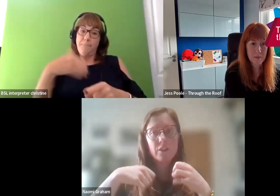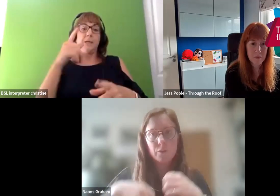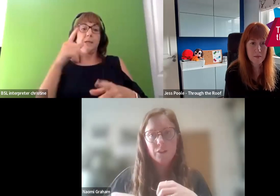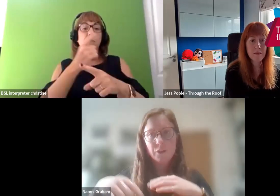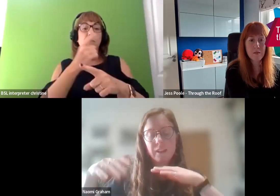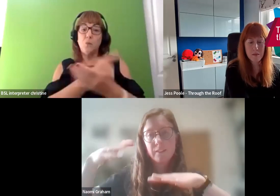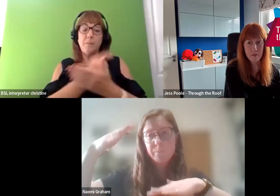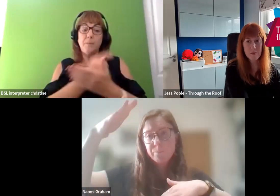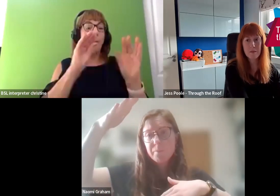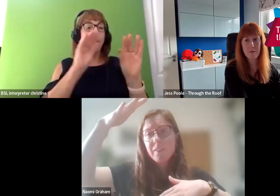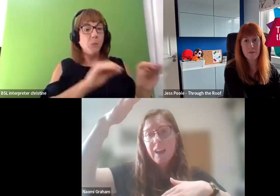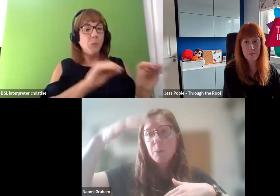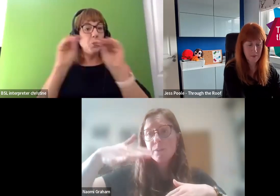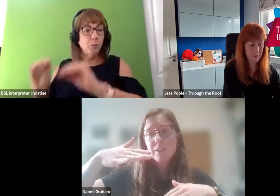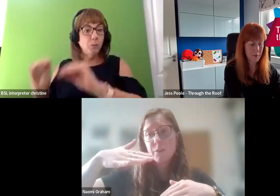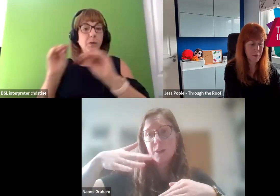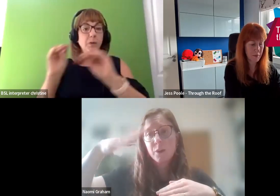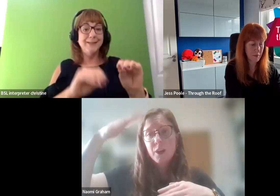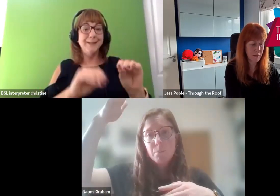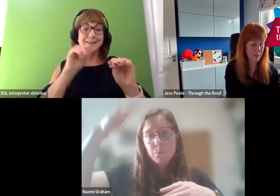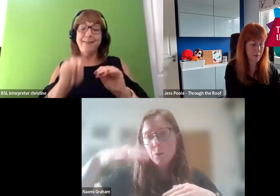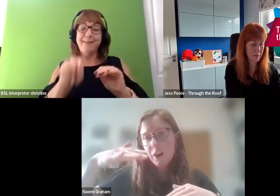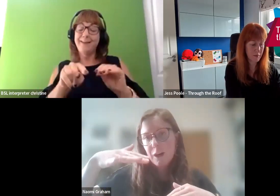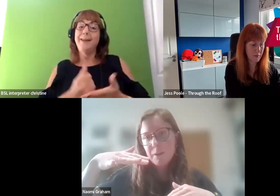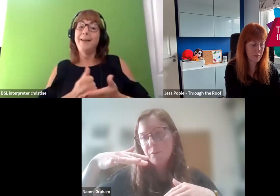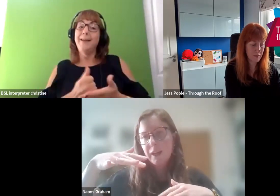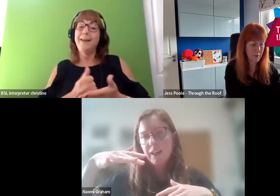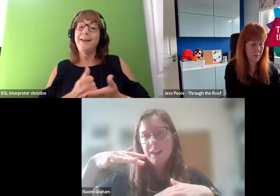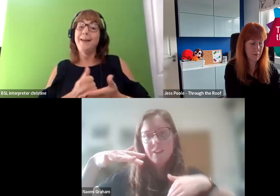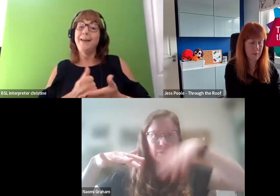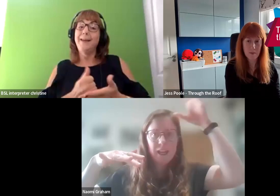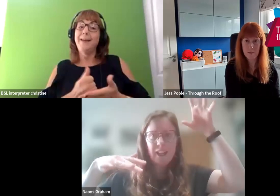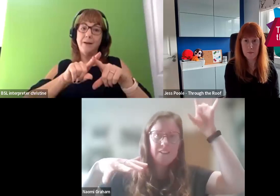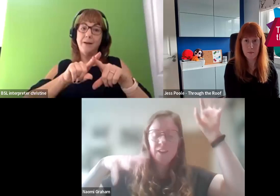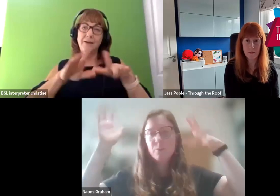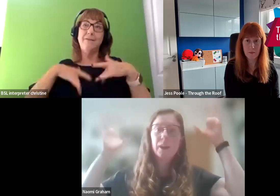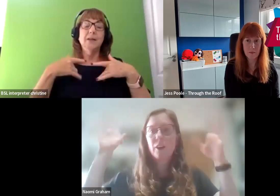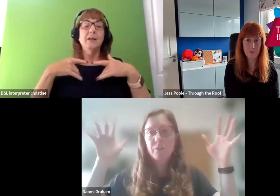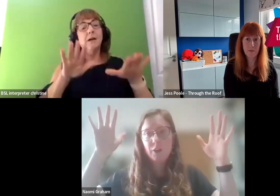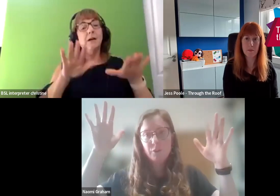pressure through our joints helps us feel more calm if we're dysregulated, because we're kind of